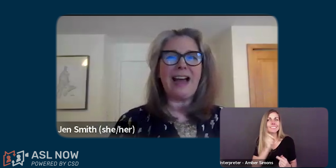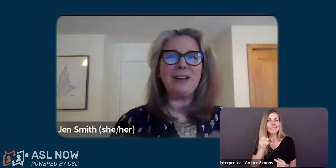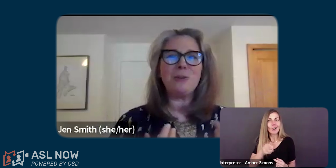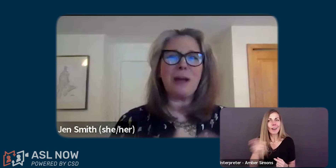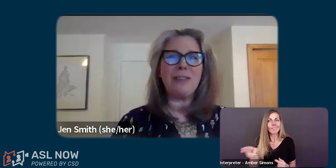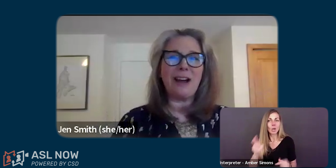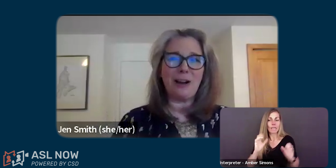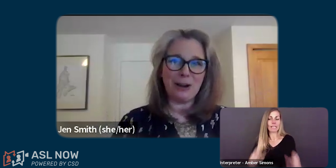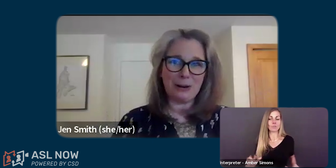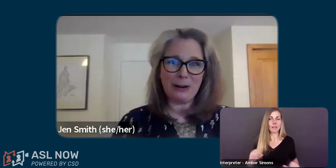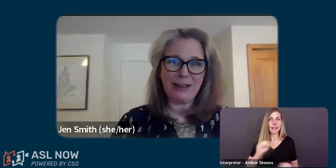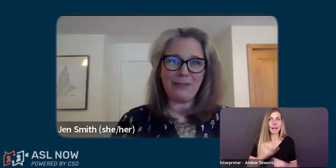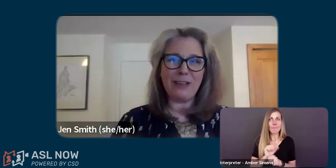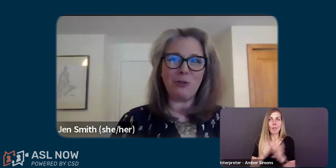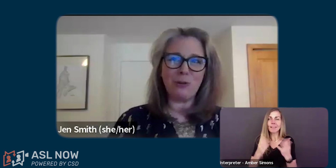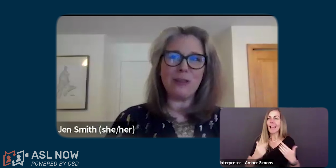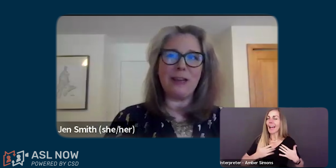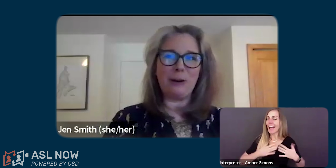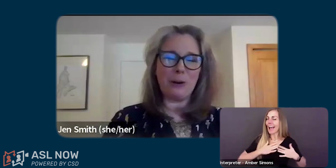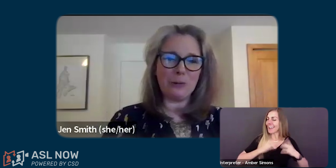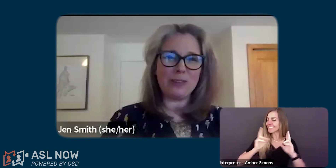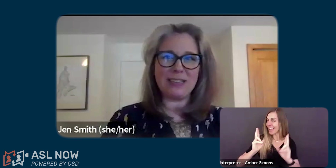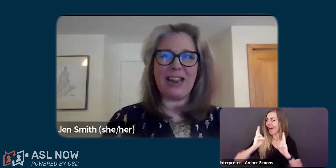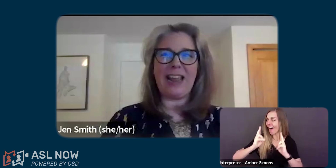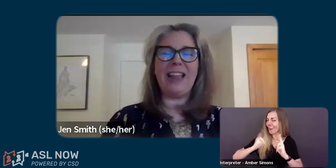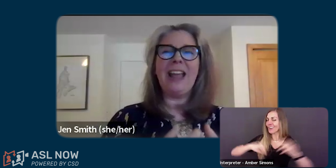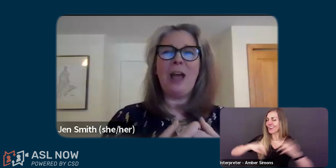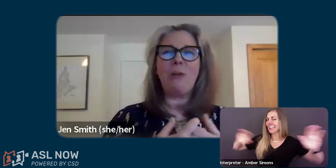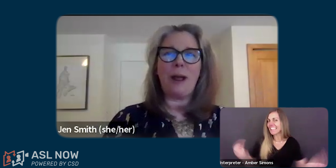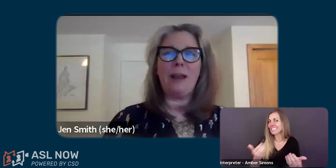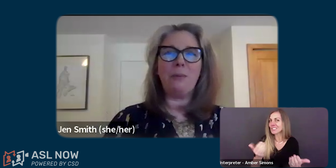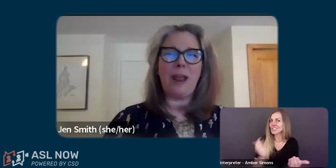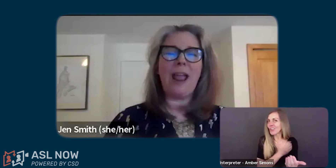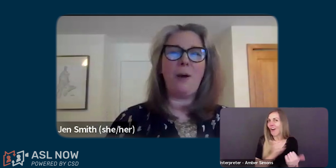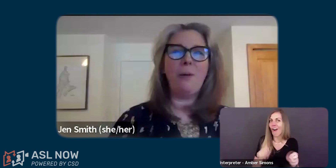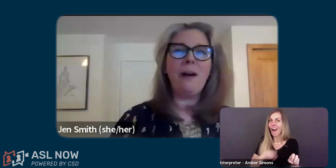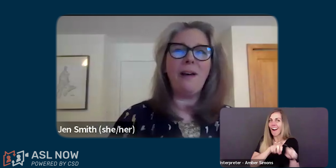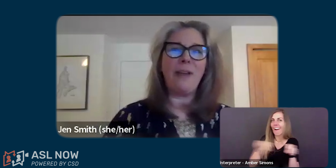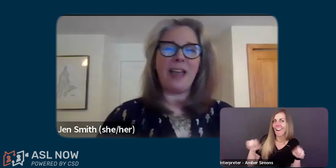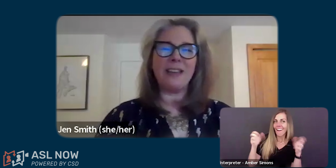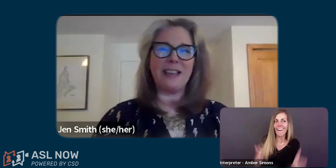I do have the honor of introducing our hosts today, Ryan Bonheyo of ASL Now.